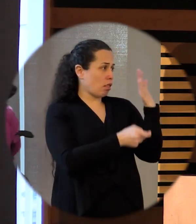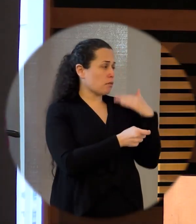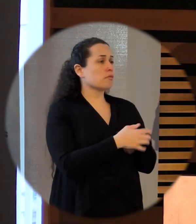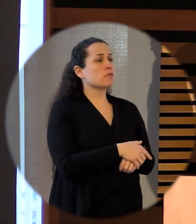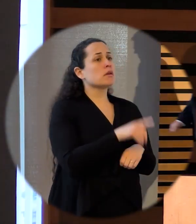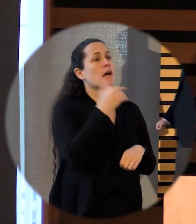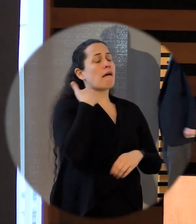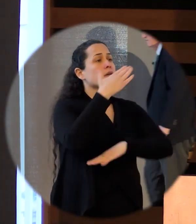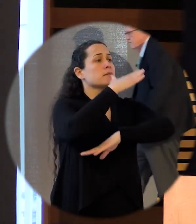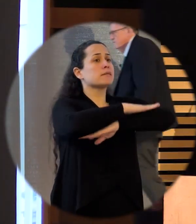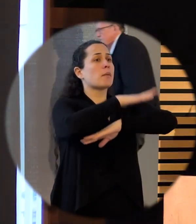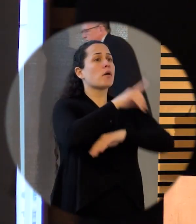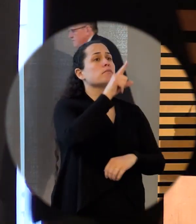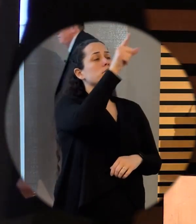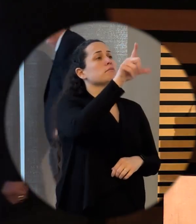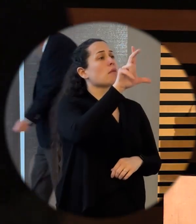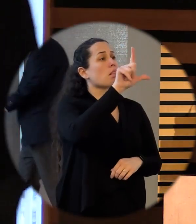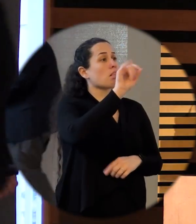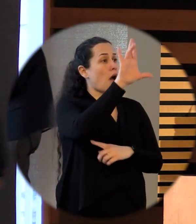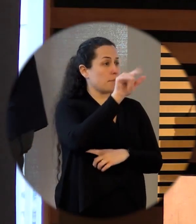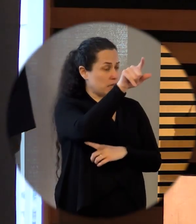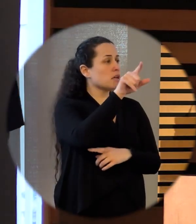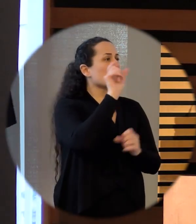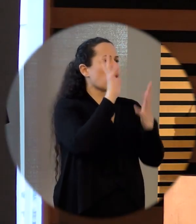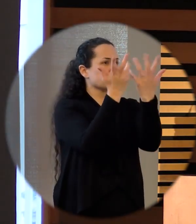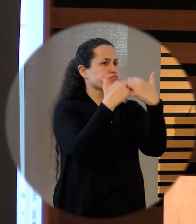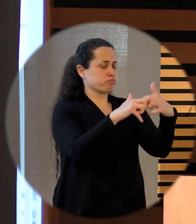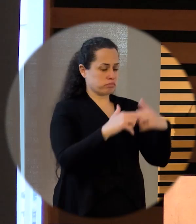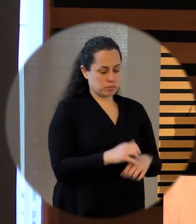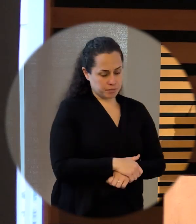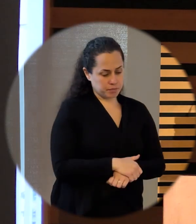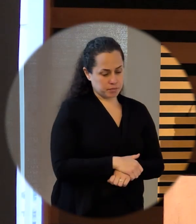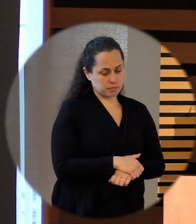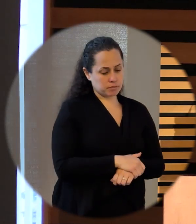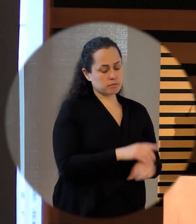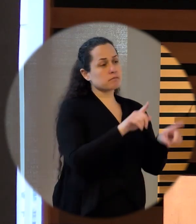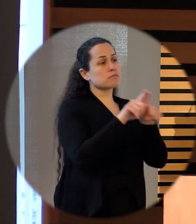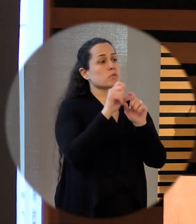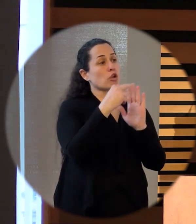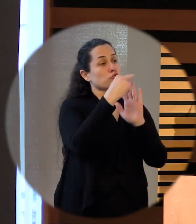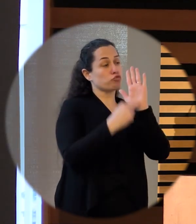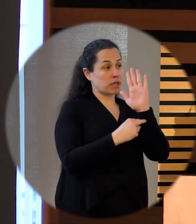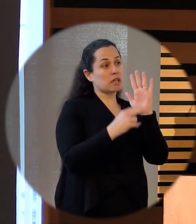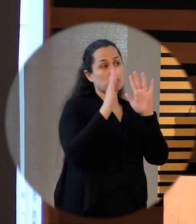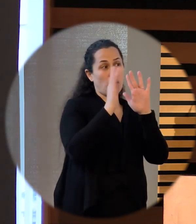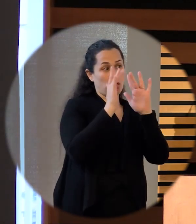can visit The Walrus table in the lobby and we'll set you up. You can also read The Walrus online,